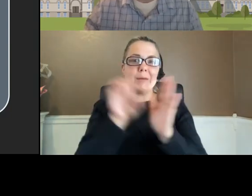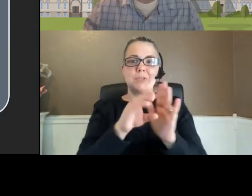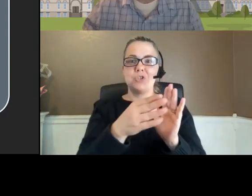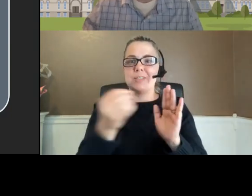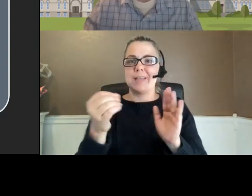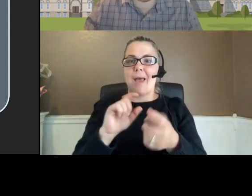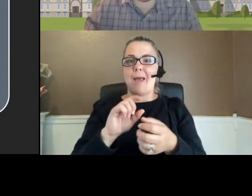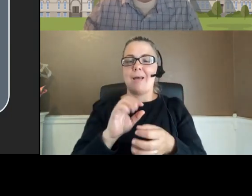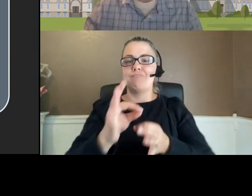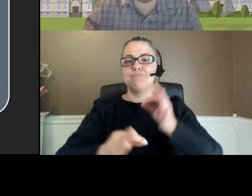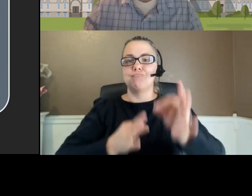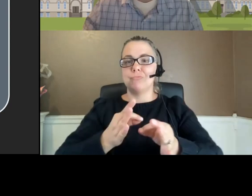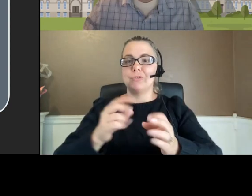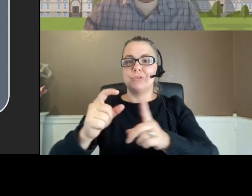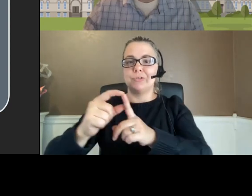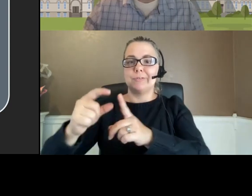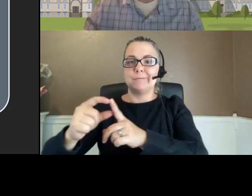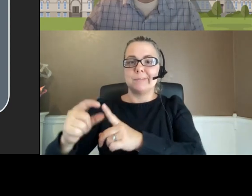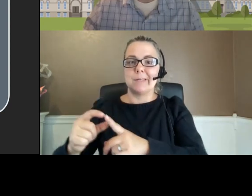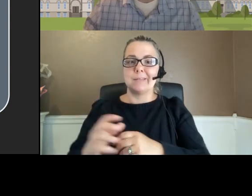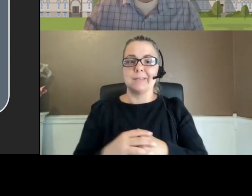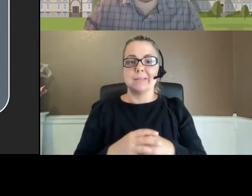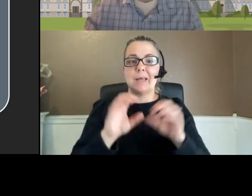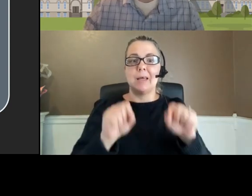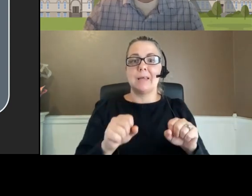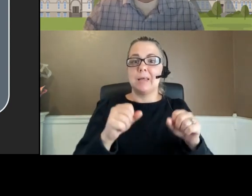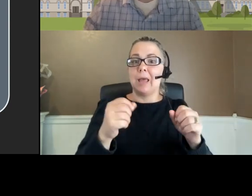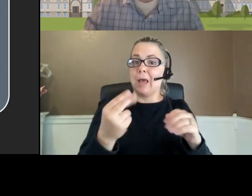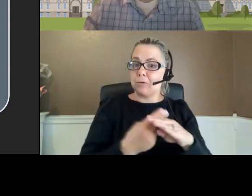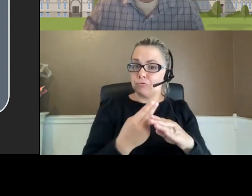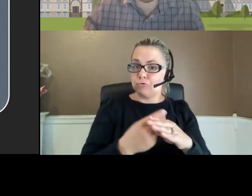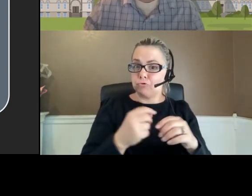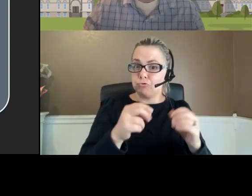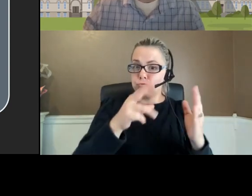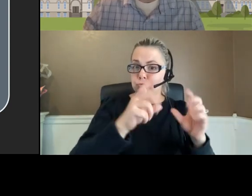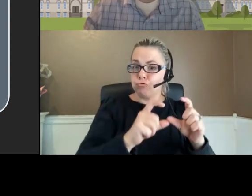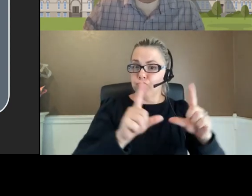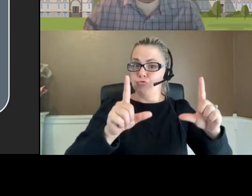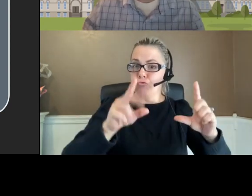aspects of accessibility. Now you could use a screen reader to, you know, identify images,